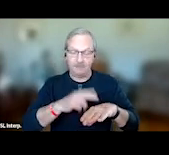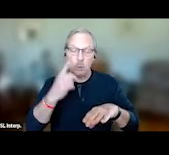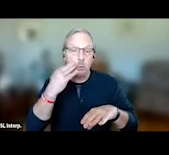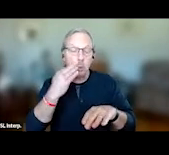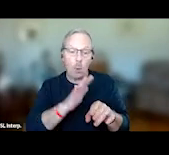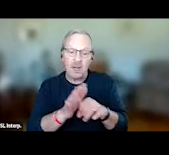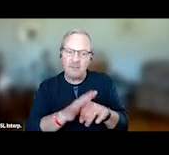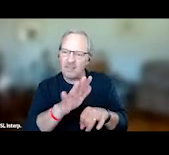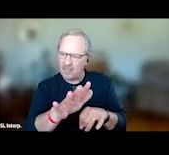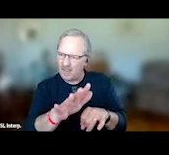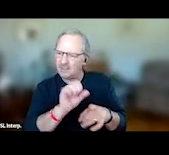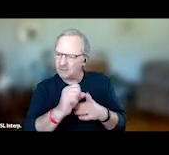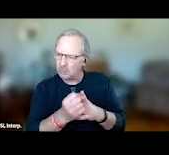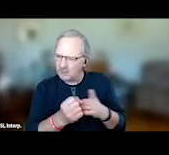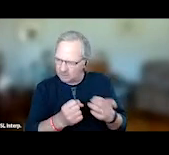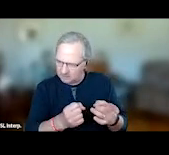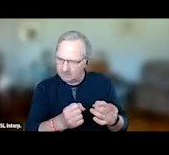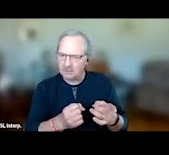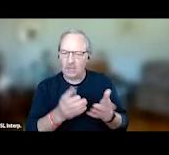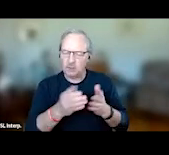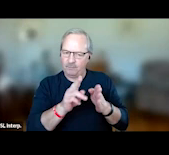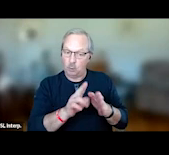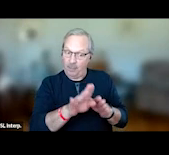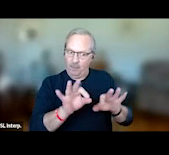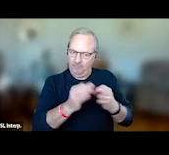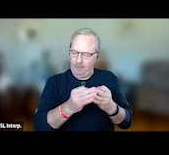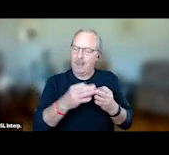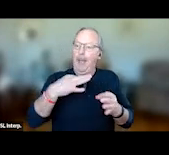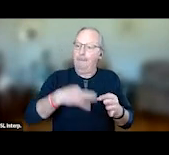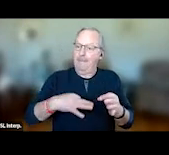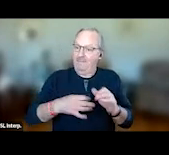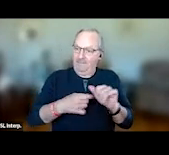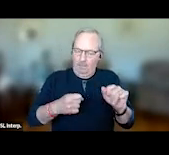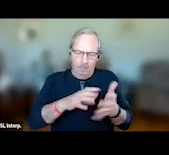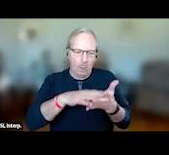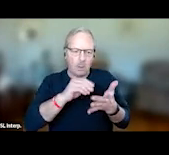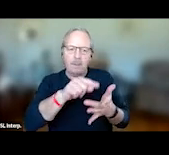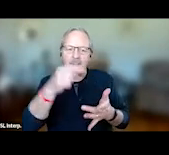service users and their families highly benefit from learning about their mental illness and the treatment.